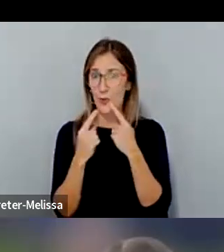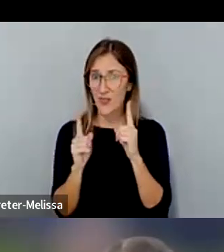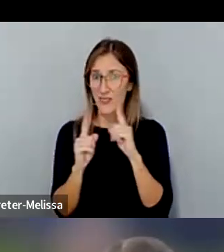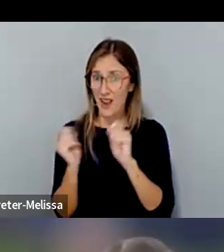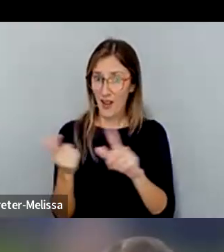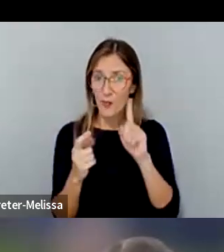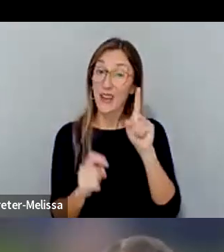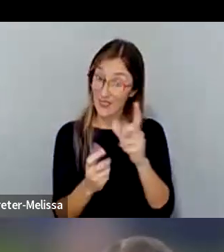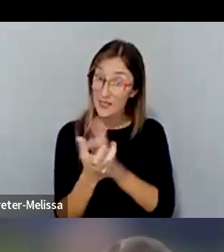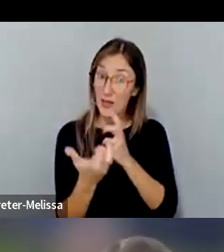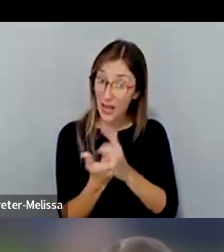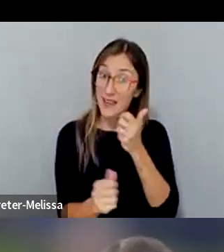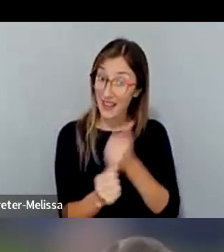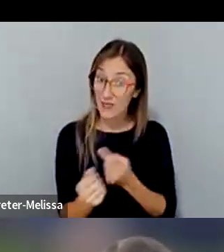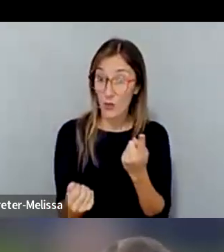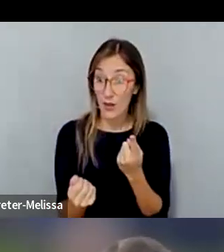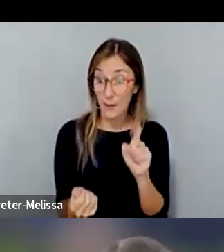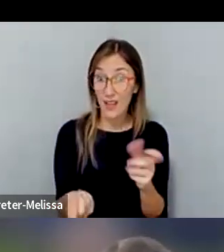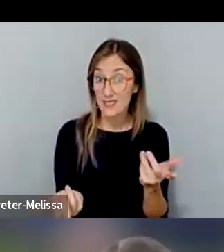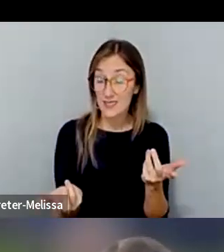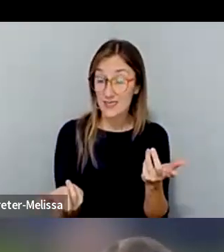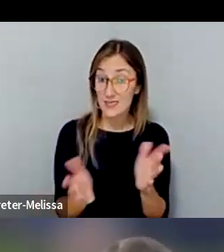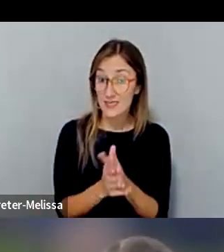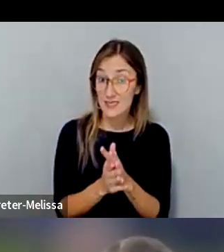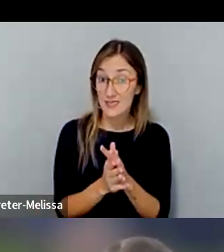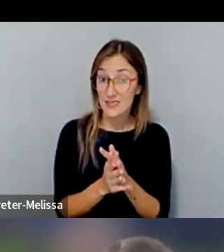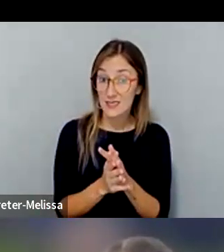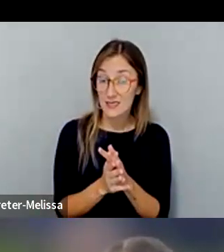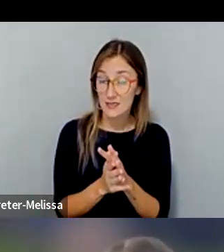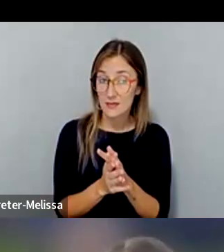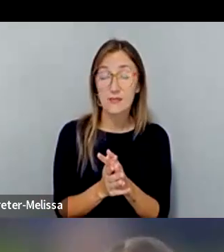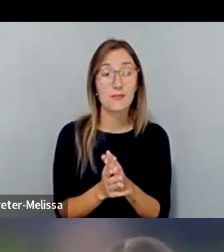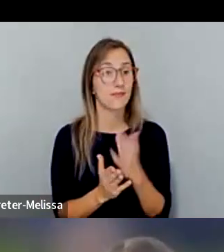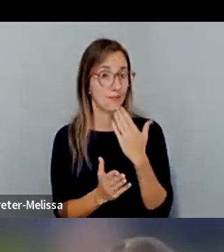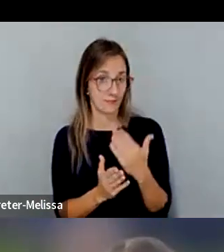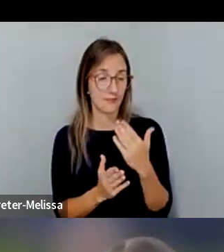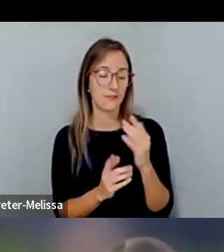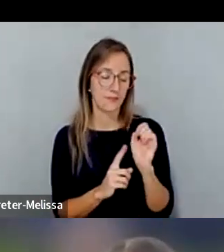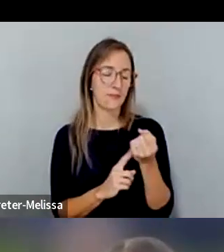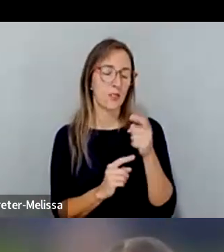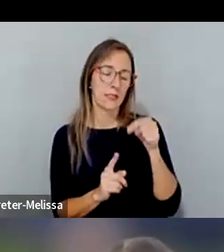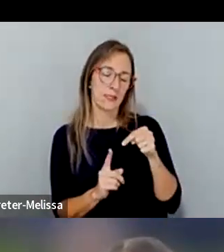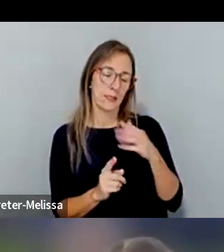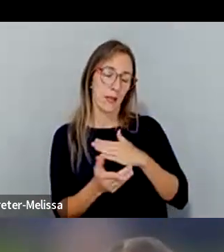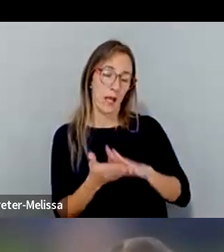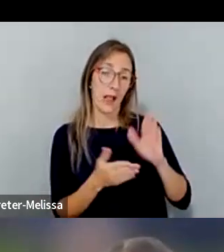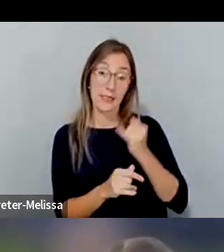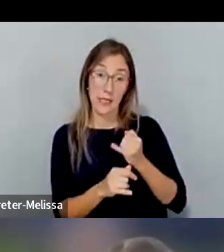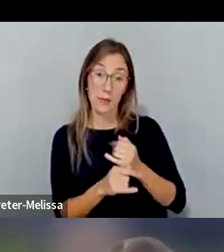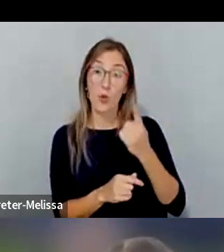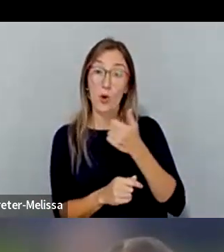It's a lot of working through of how can we make this work for everybody because we have to accommodate everyone.